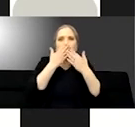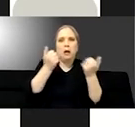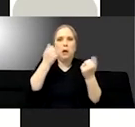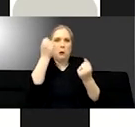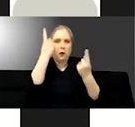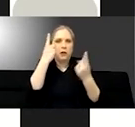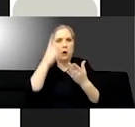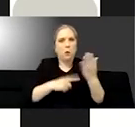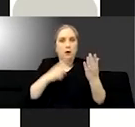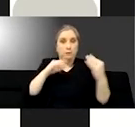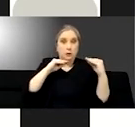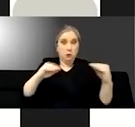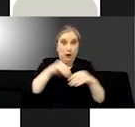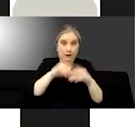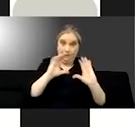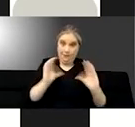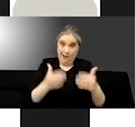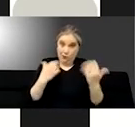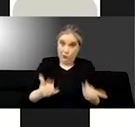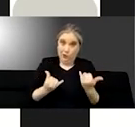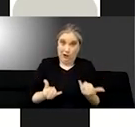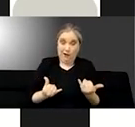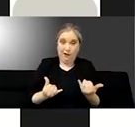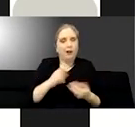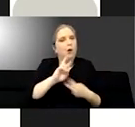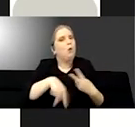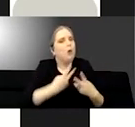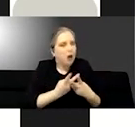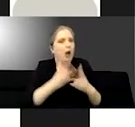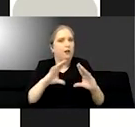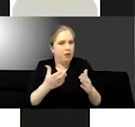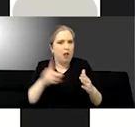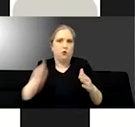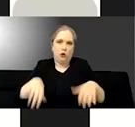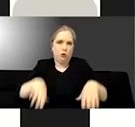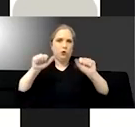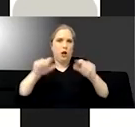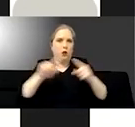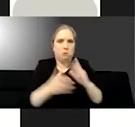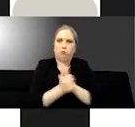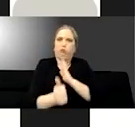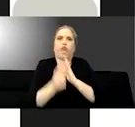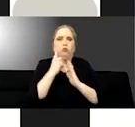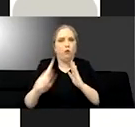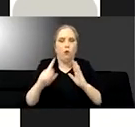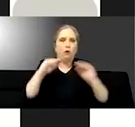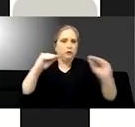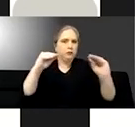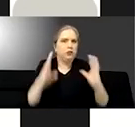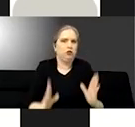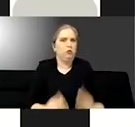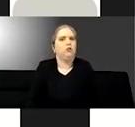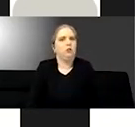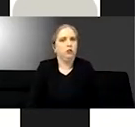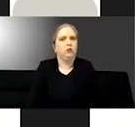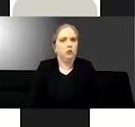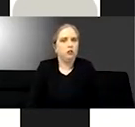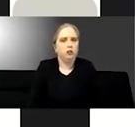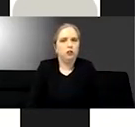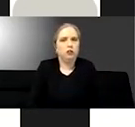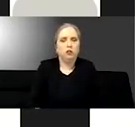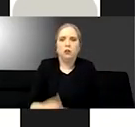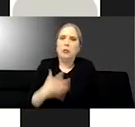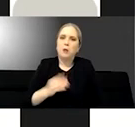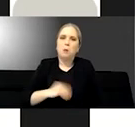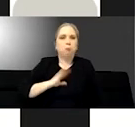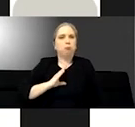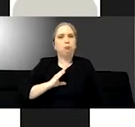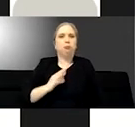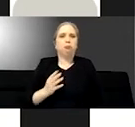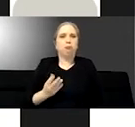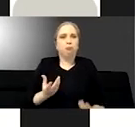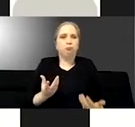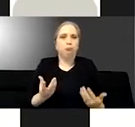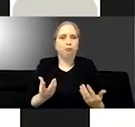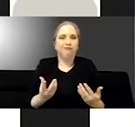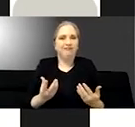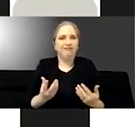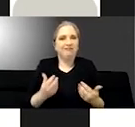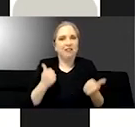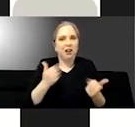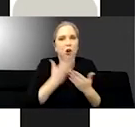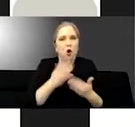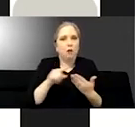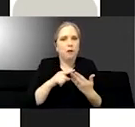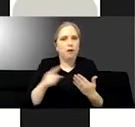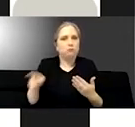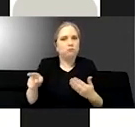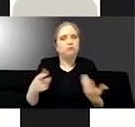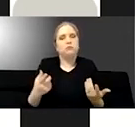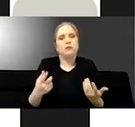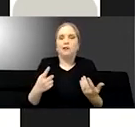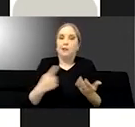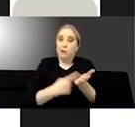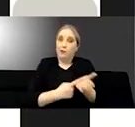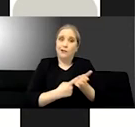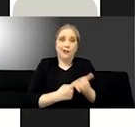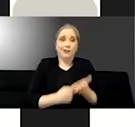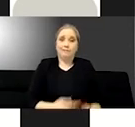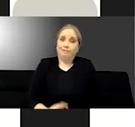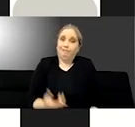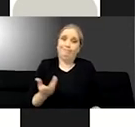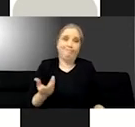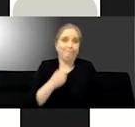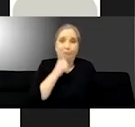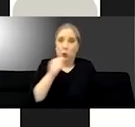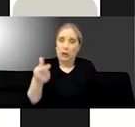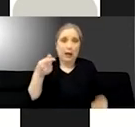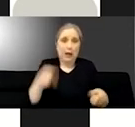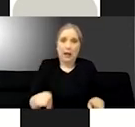Right.